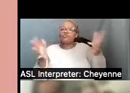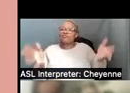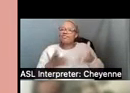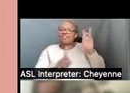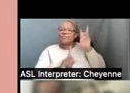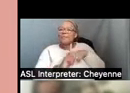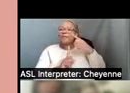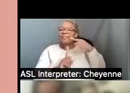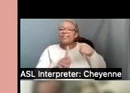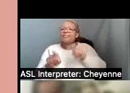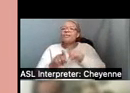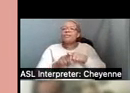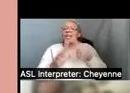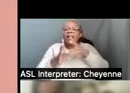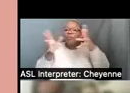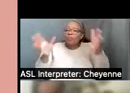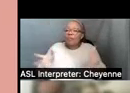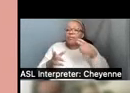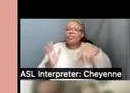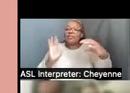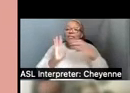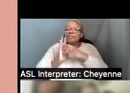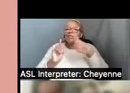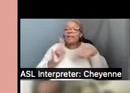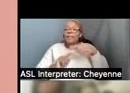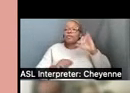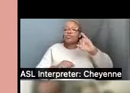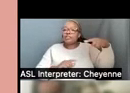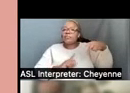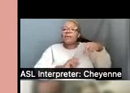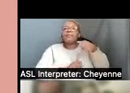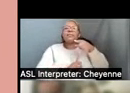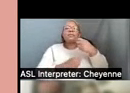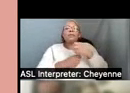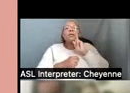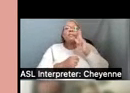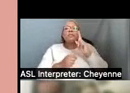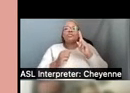I would also encourage you in this section about journalistic practice to make sure to give us clues